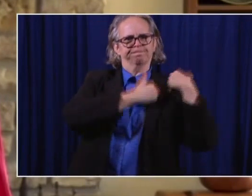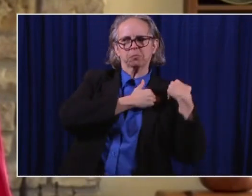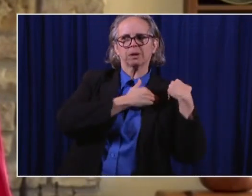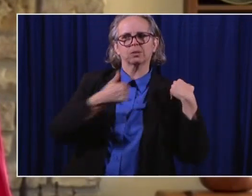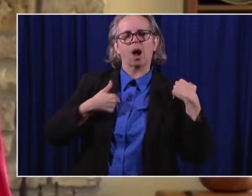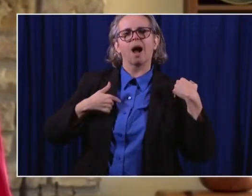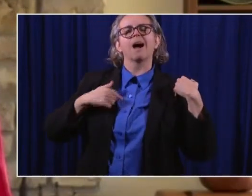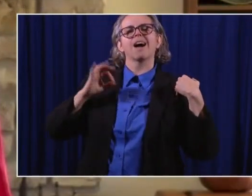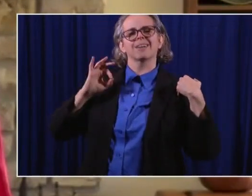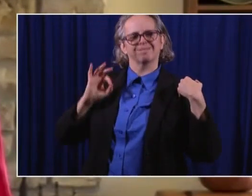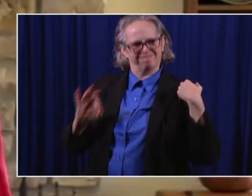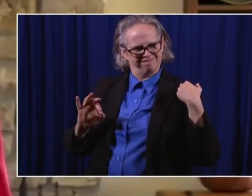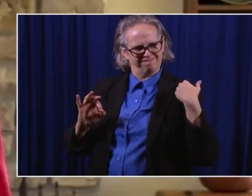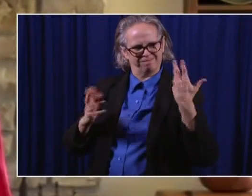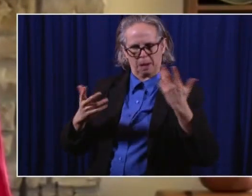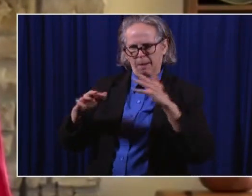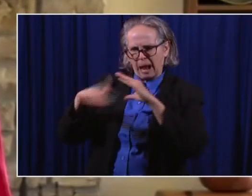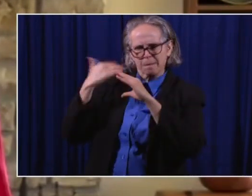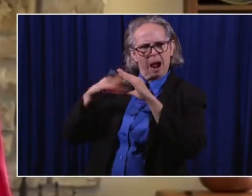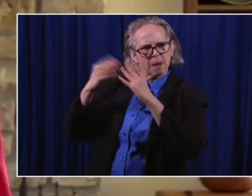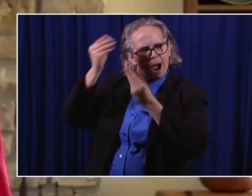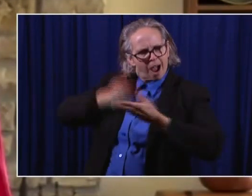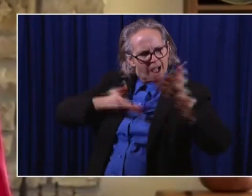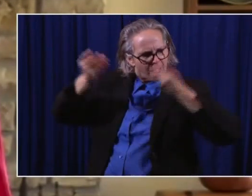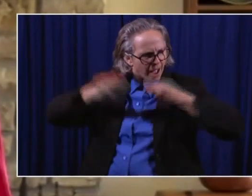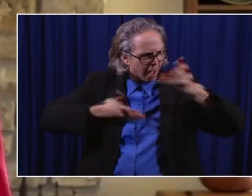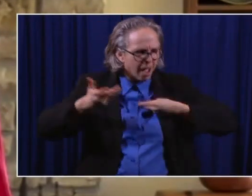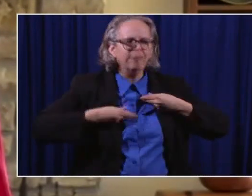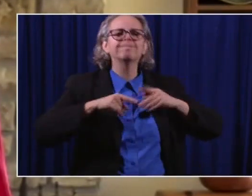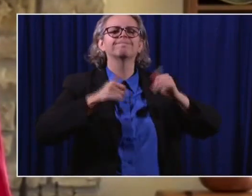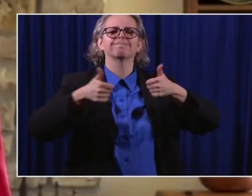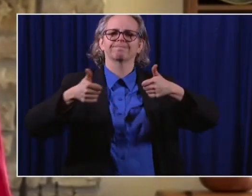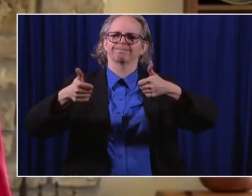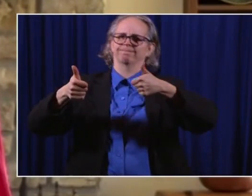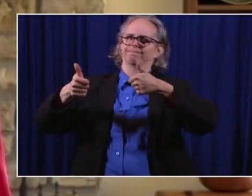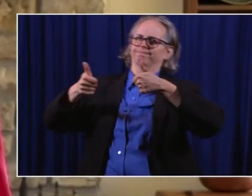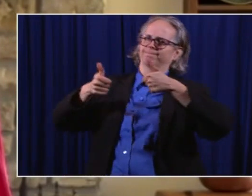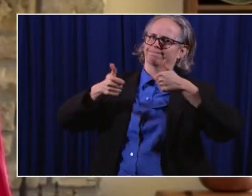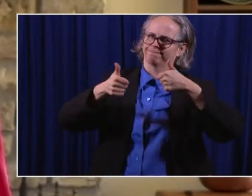OF PEOPLE WHO ARE BRINGING MASK AND ESTABLISHMENTS GO UP -- IN ESTABLISHMENTS GO UP.